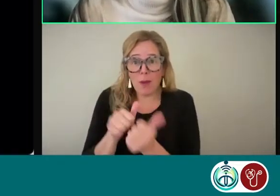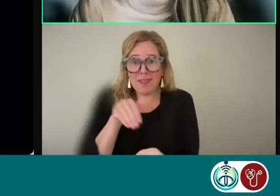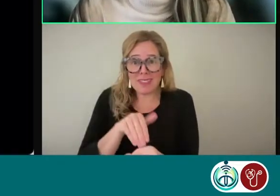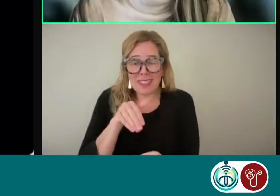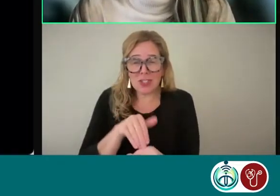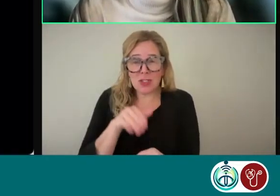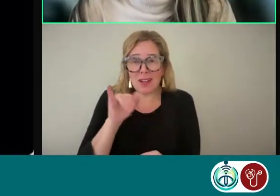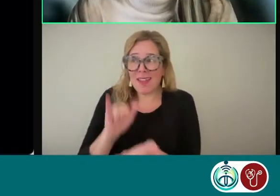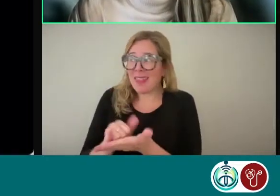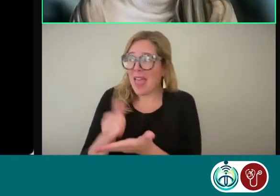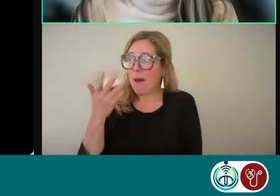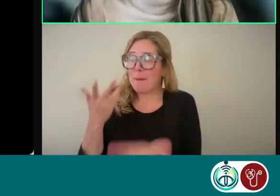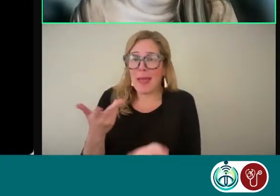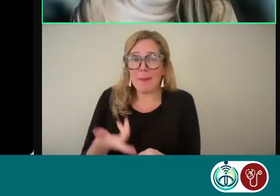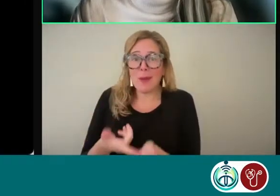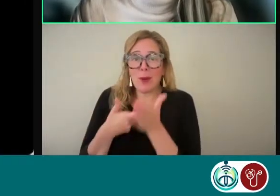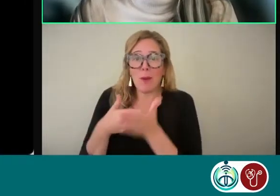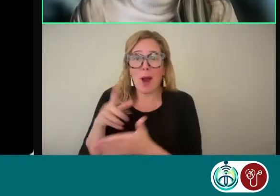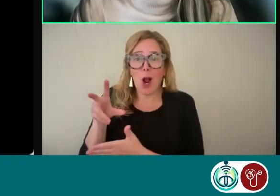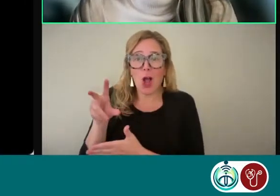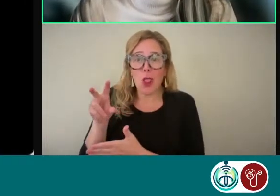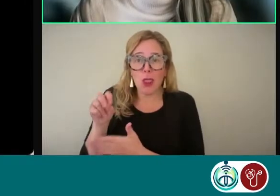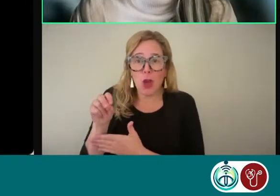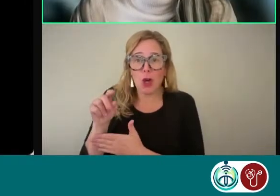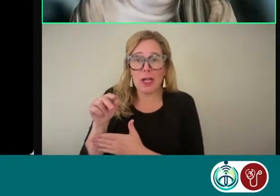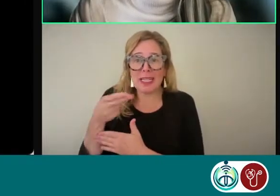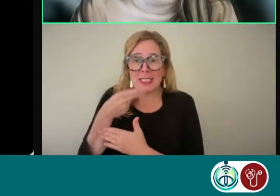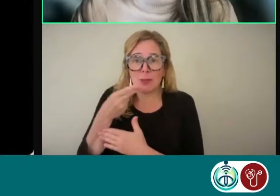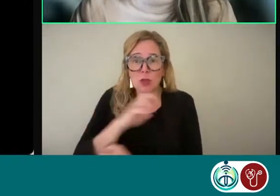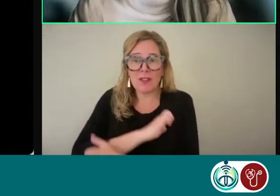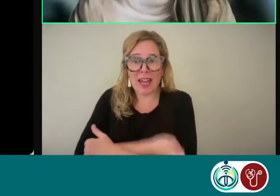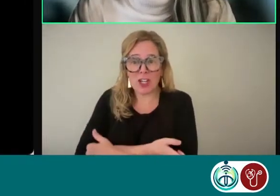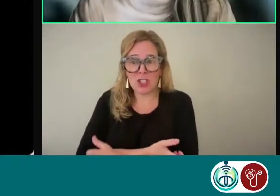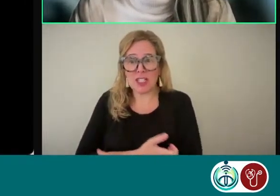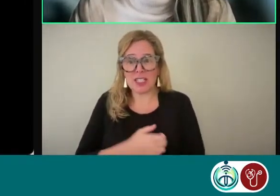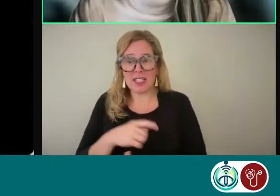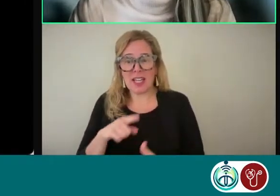the appointment. I think about that as getting into my car, realizing I don't have enough gas,